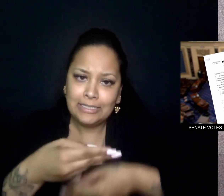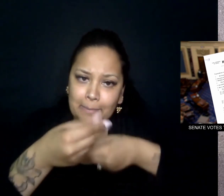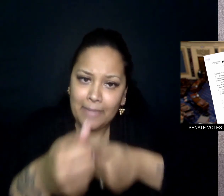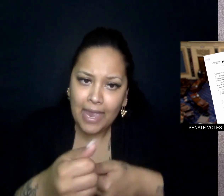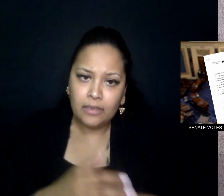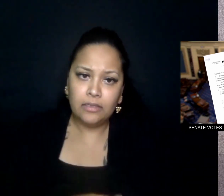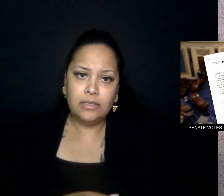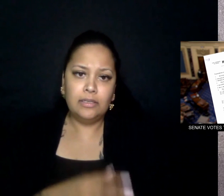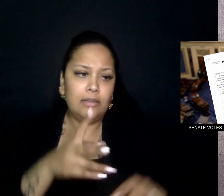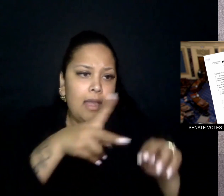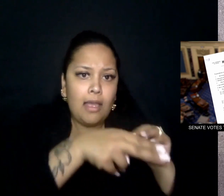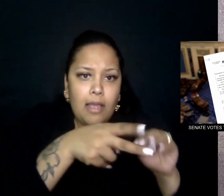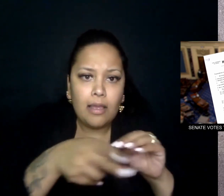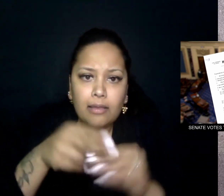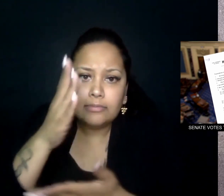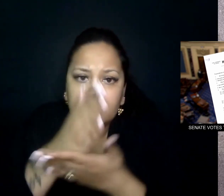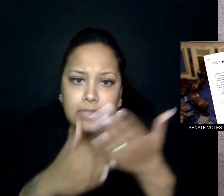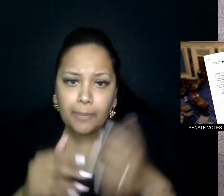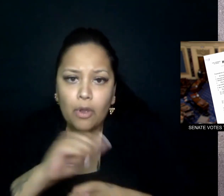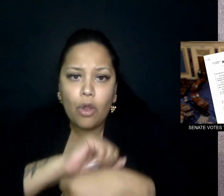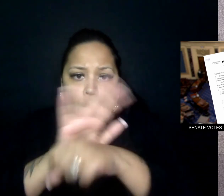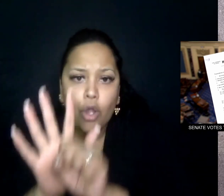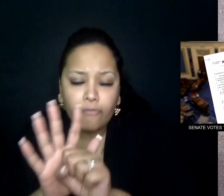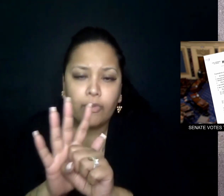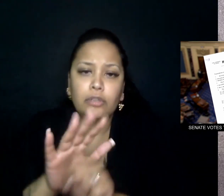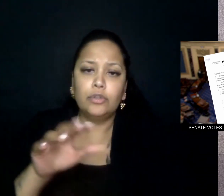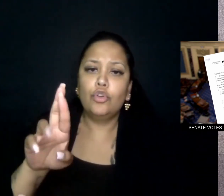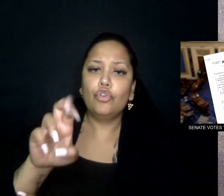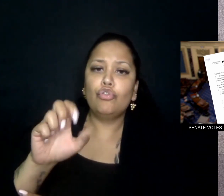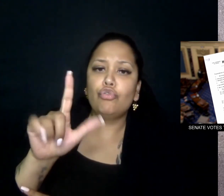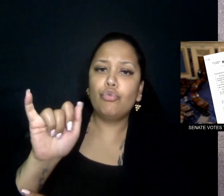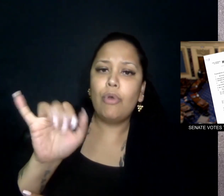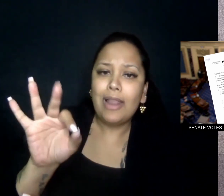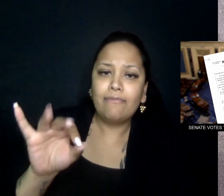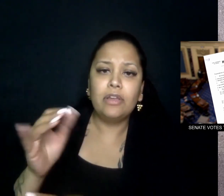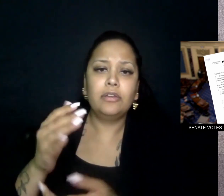non-defense spending cuts some Covid 19 relief funds